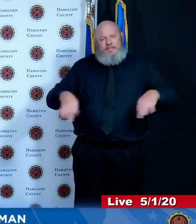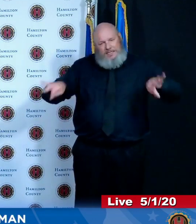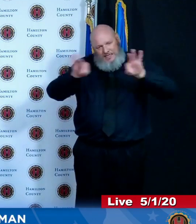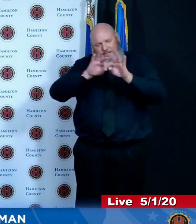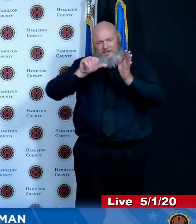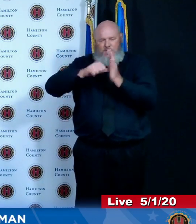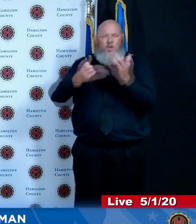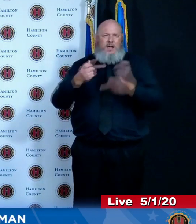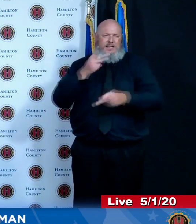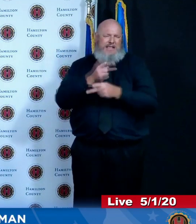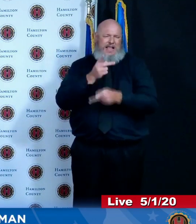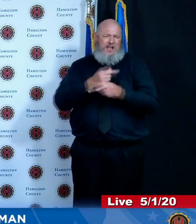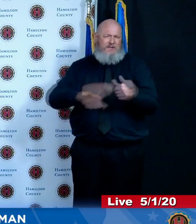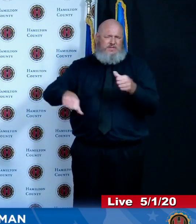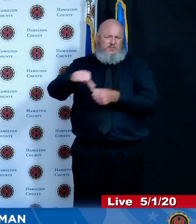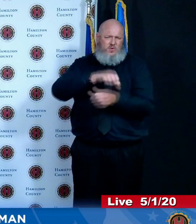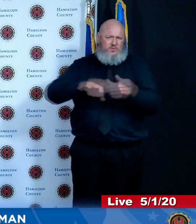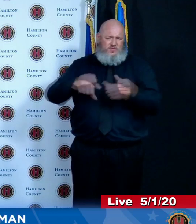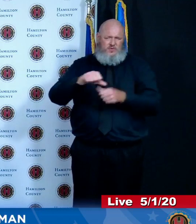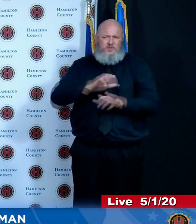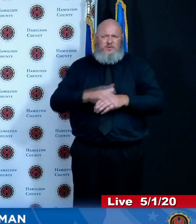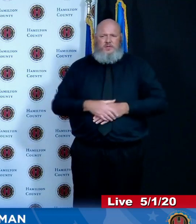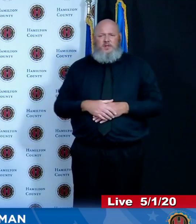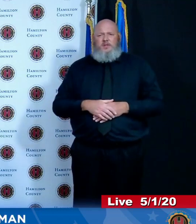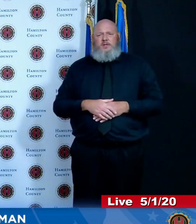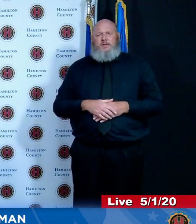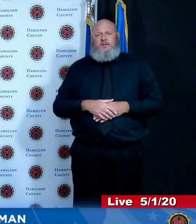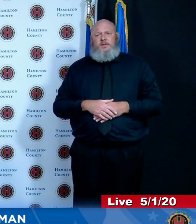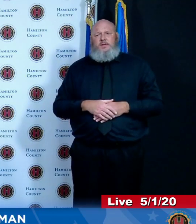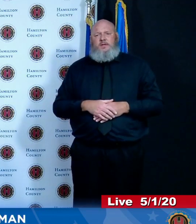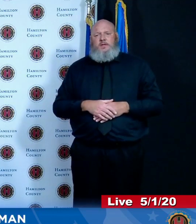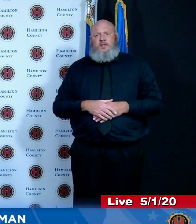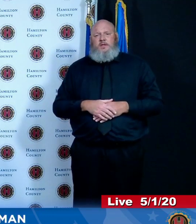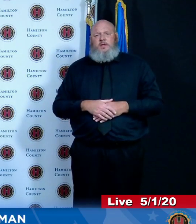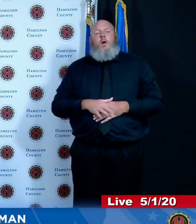personal appearance and beauty salons many of us including myself I'm very